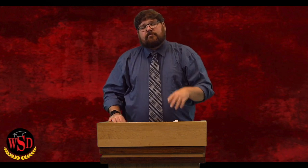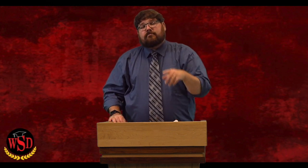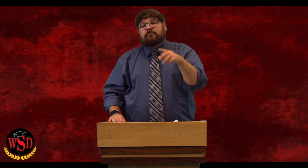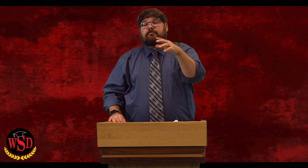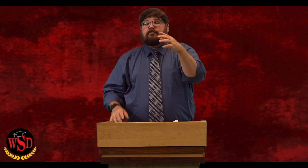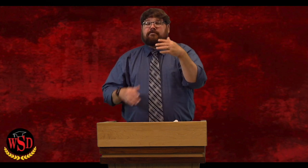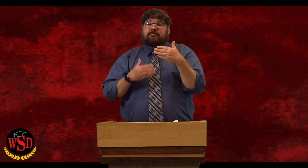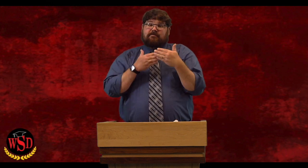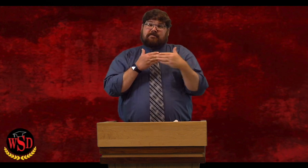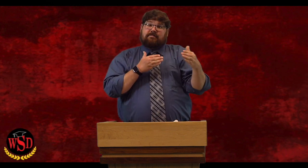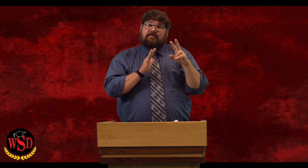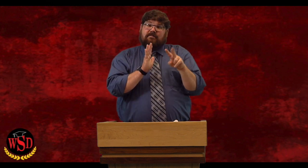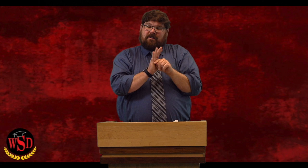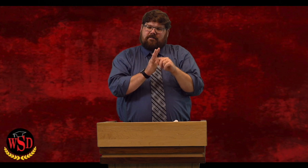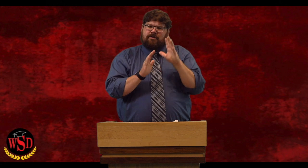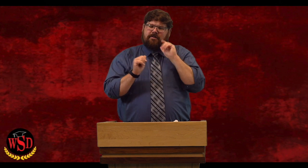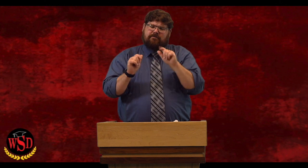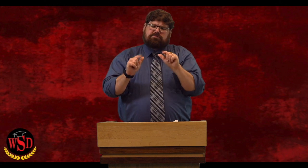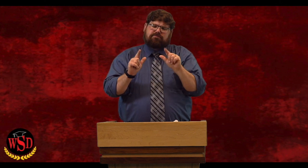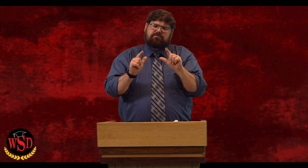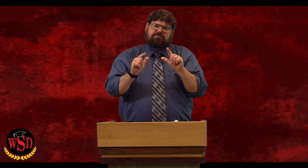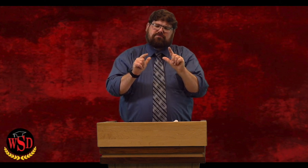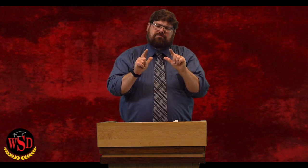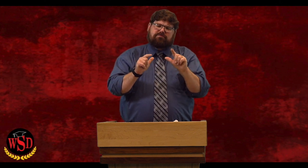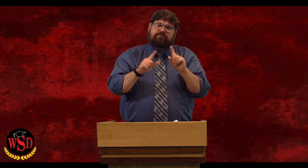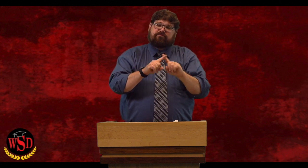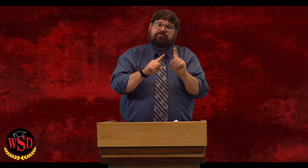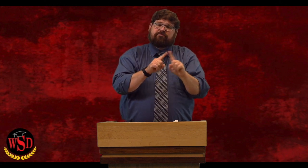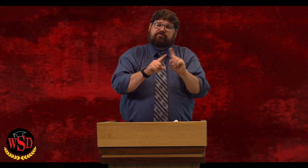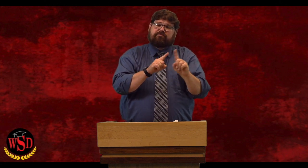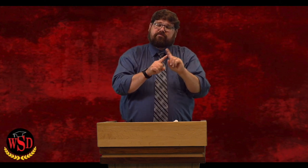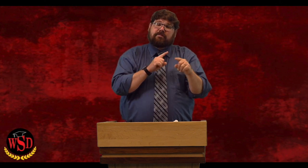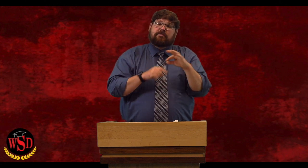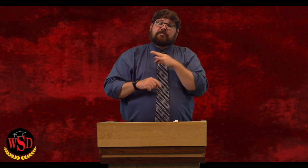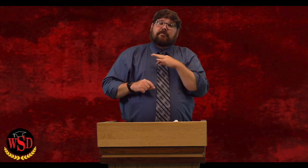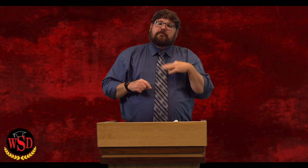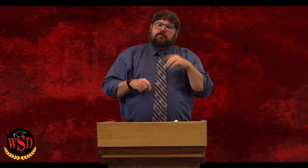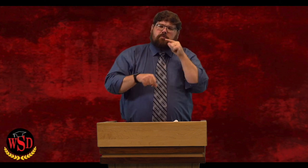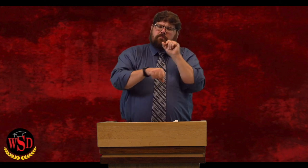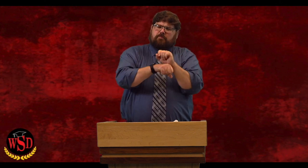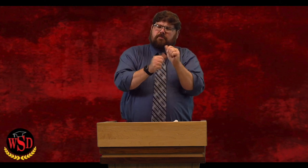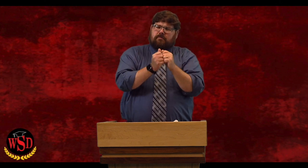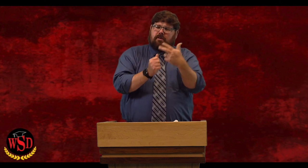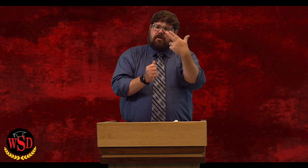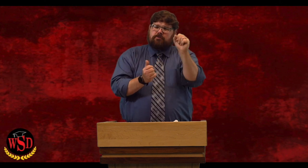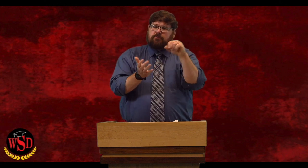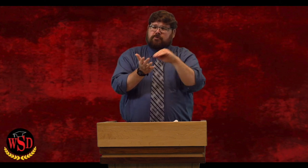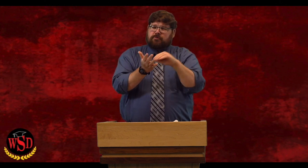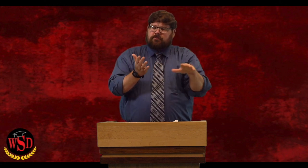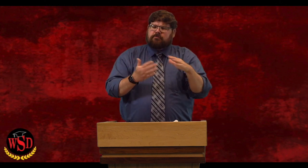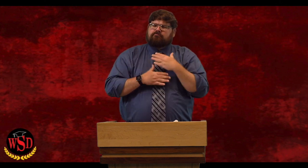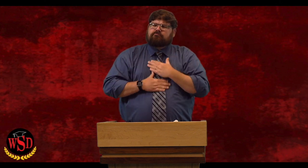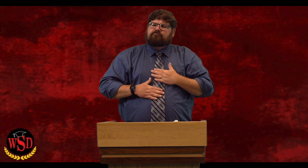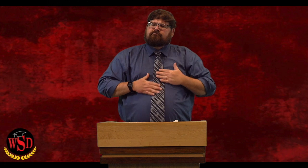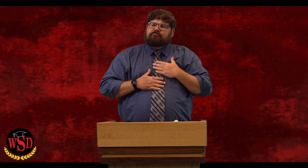The next part is a video slideshow of various staff members who work with the high school students.